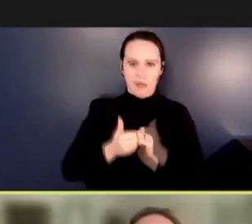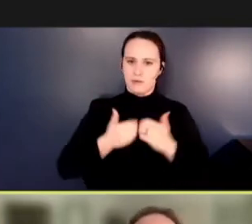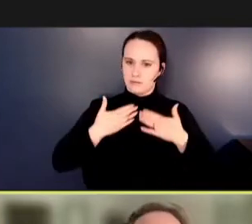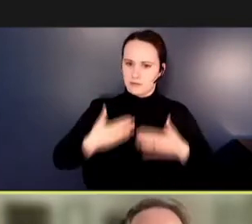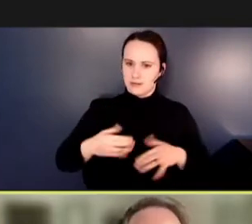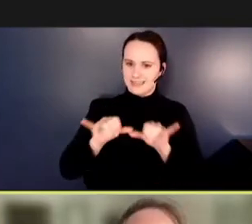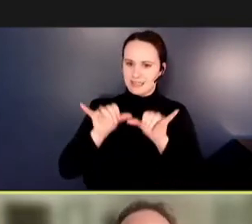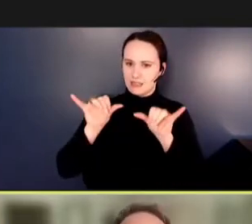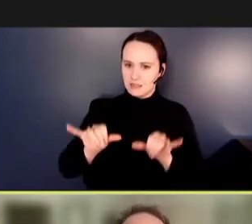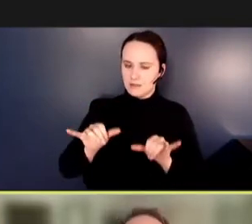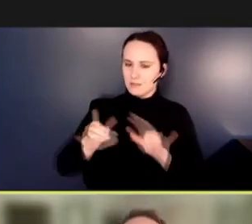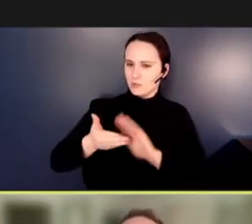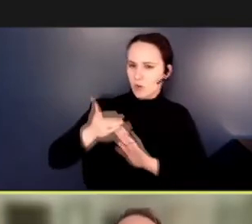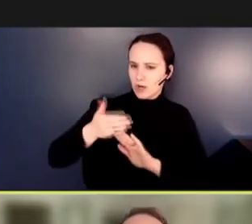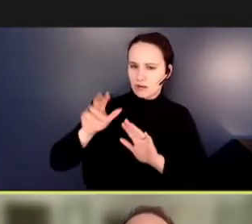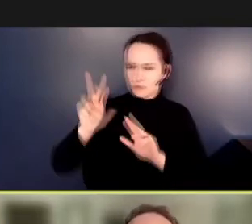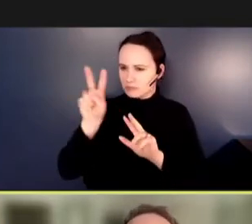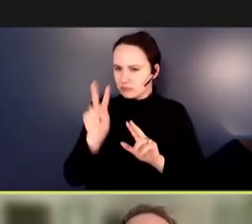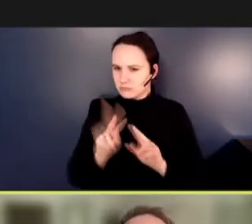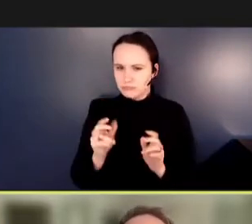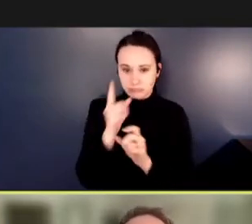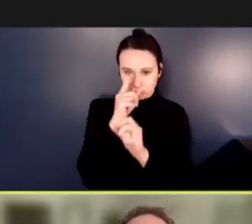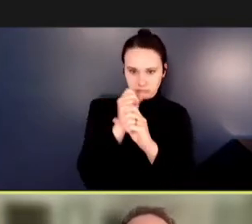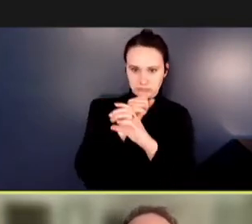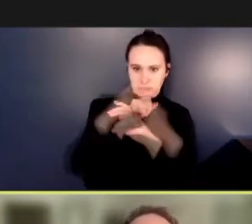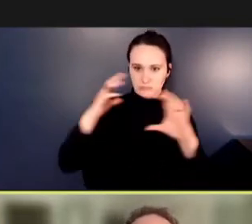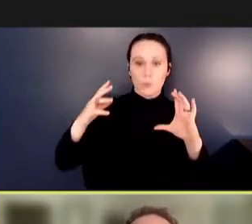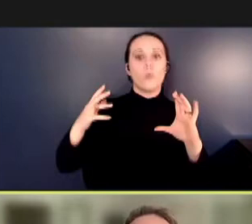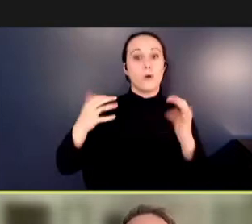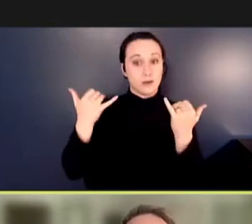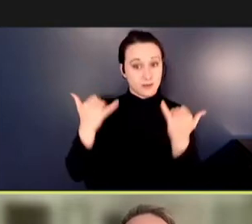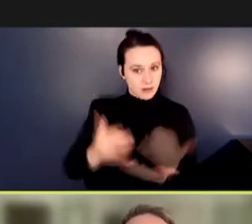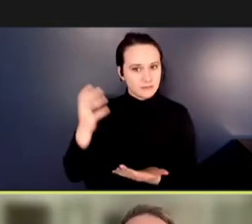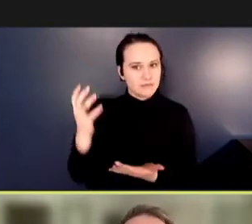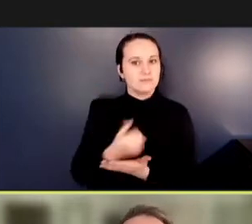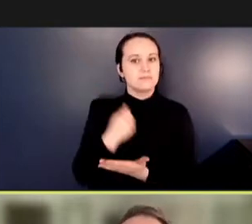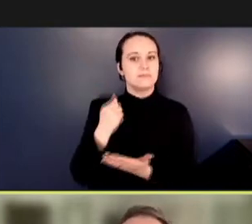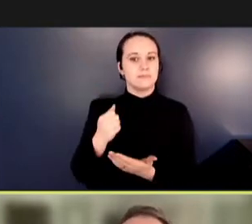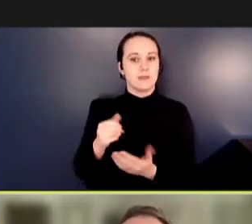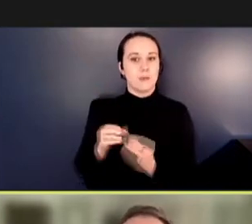we are able to take advantage of some of these accelerated advances in computing.